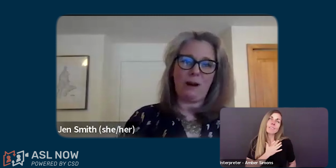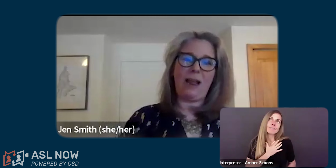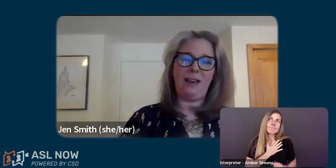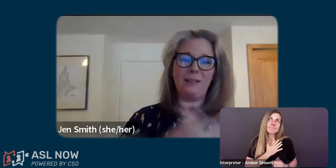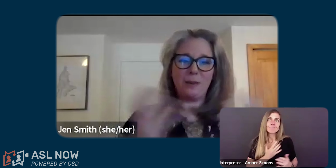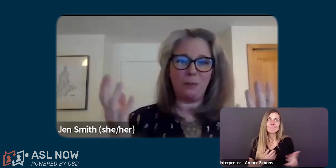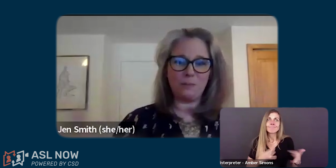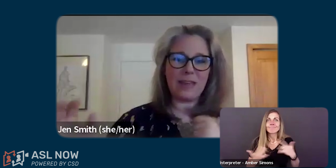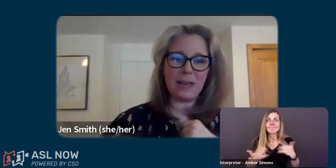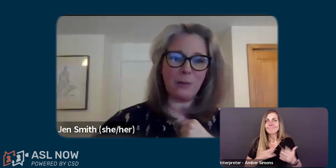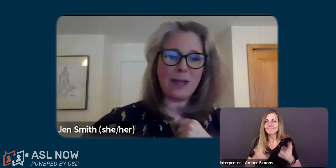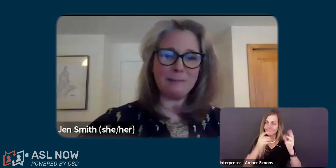So take it away.